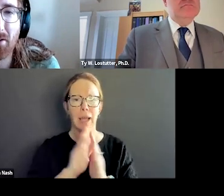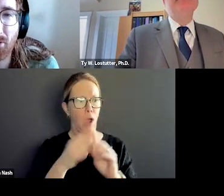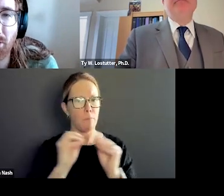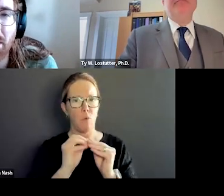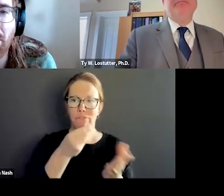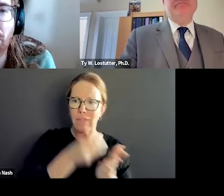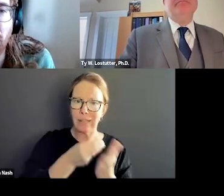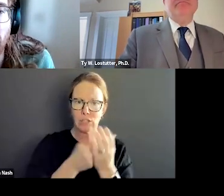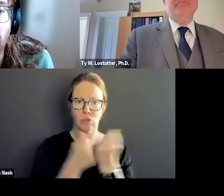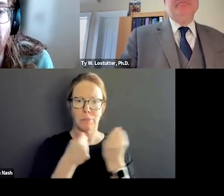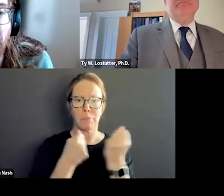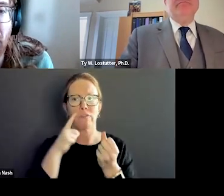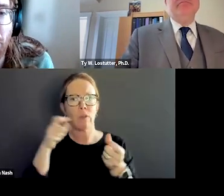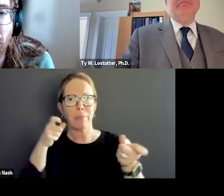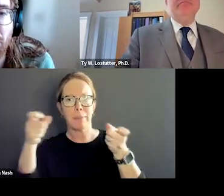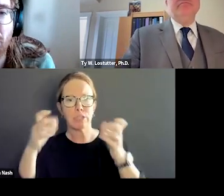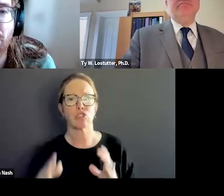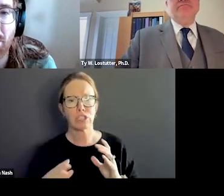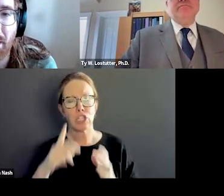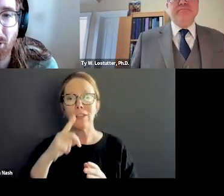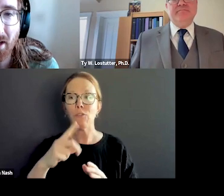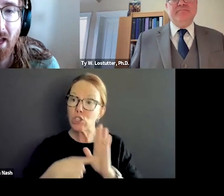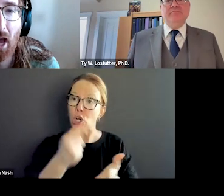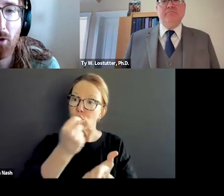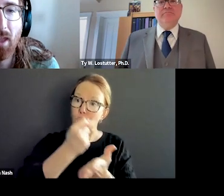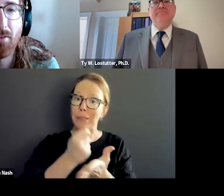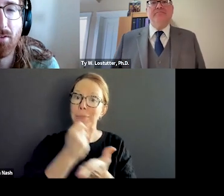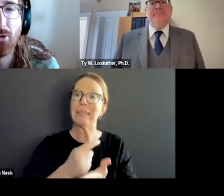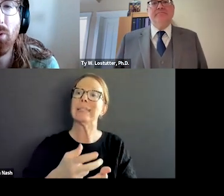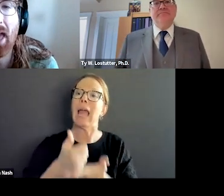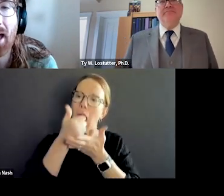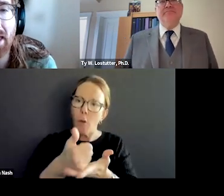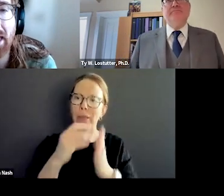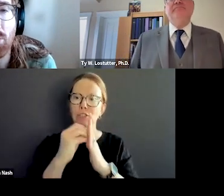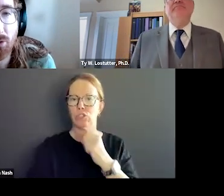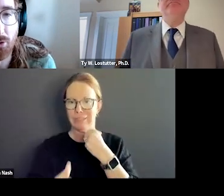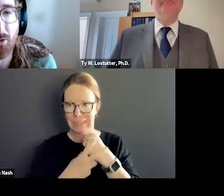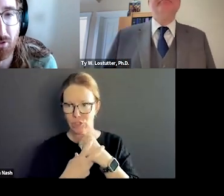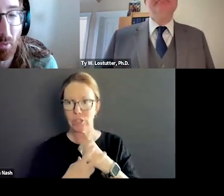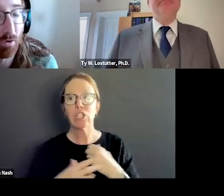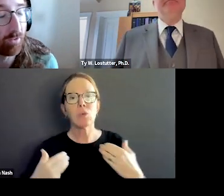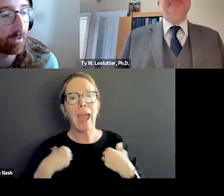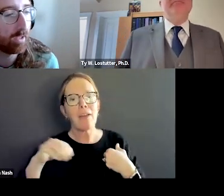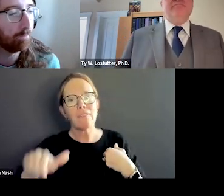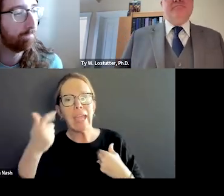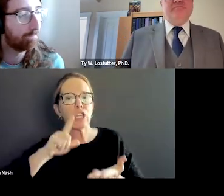from the administration if we could show treatment, helping the students retention. How do we have do we have any research to support this claim?